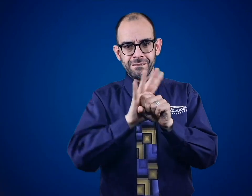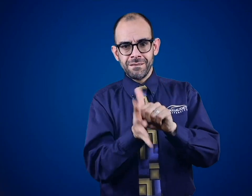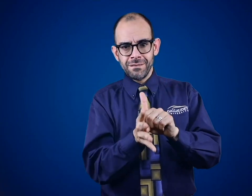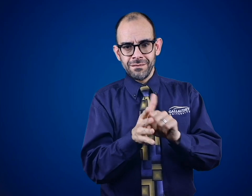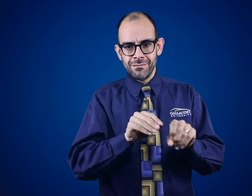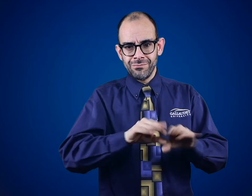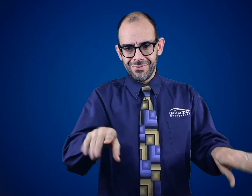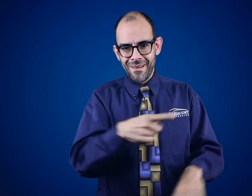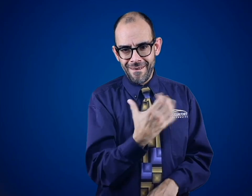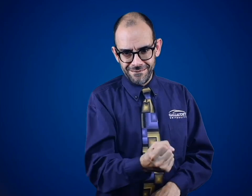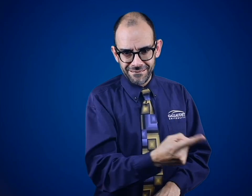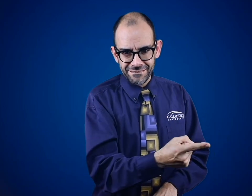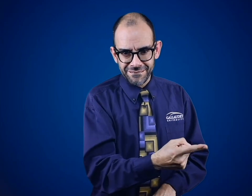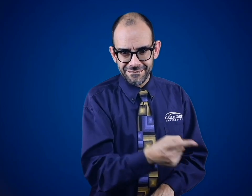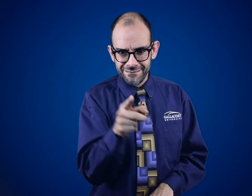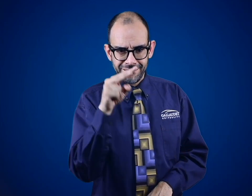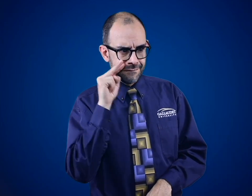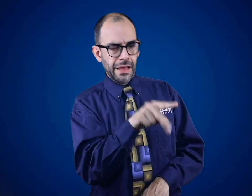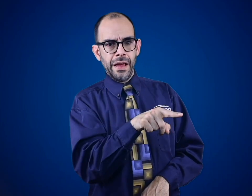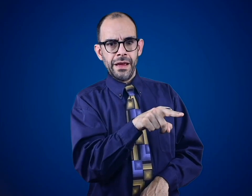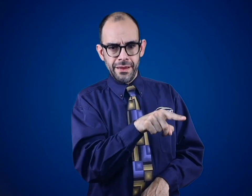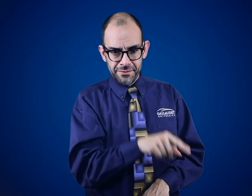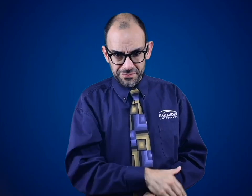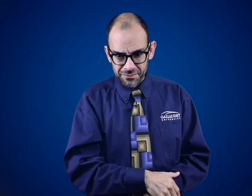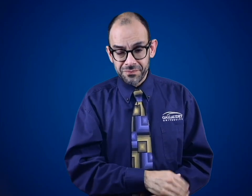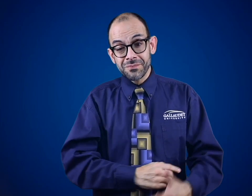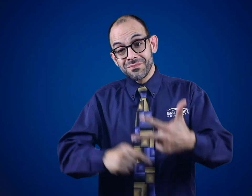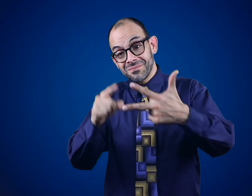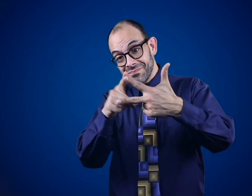then they may have coronavirus.